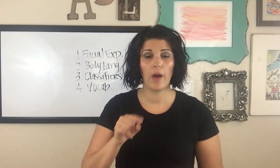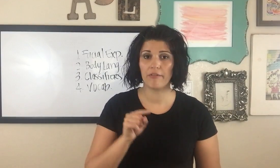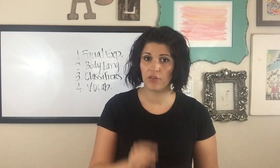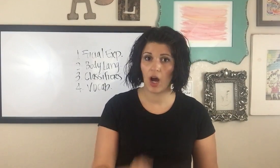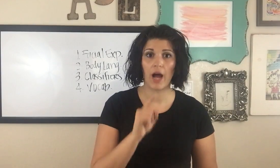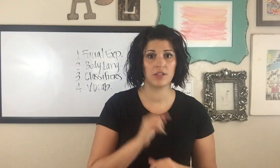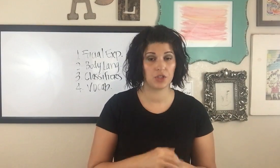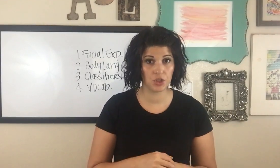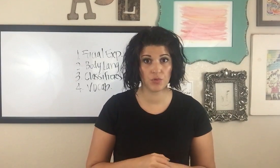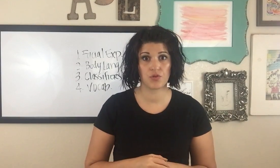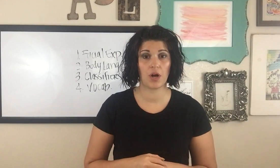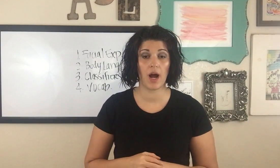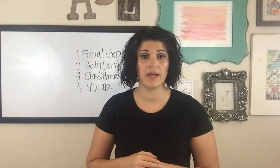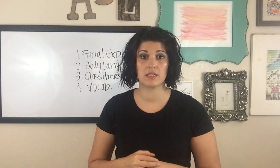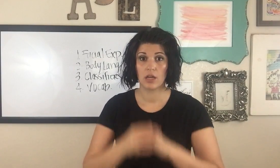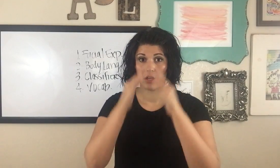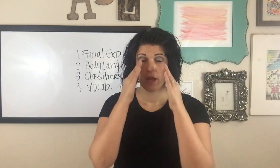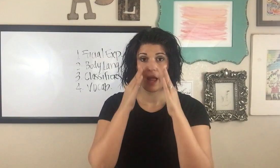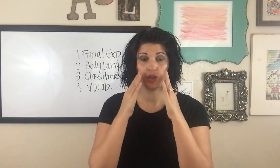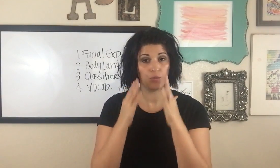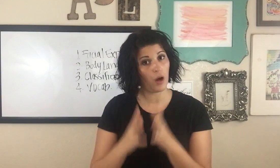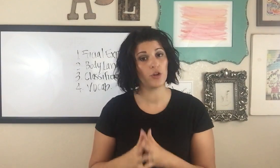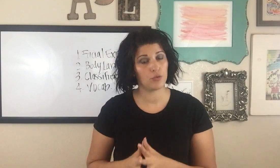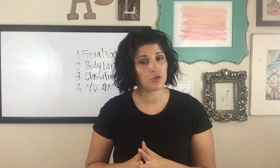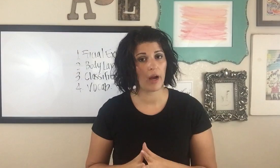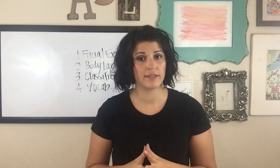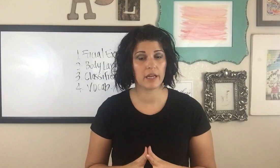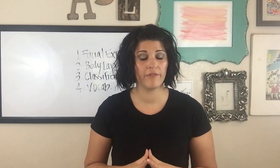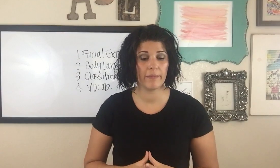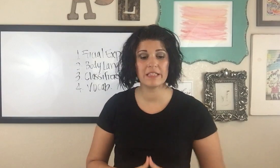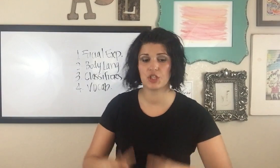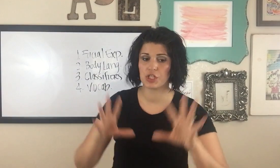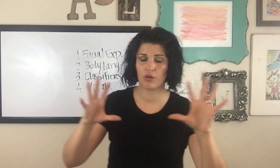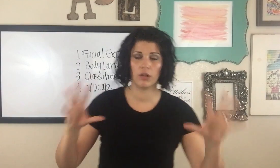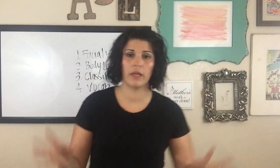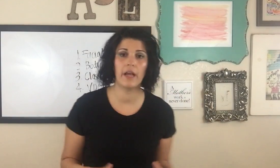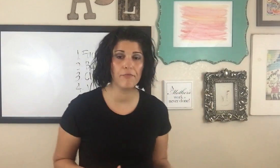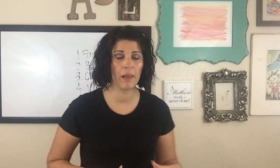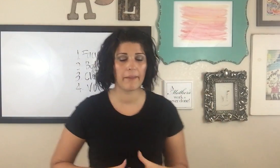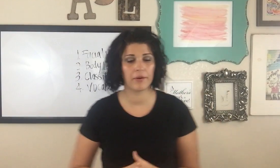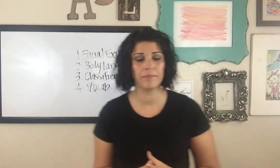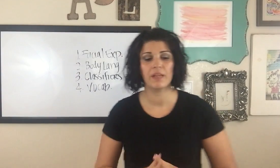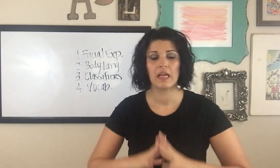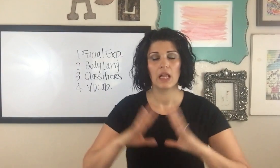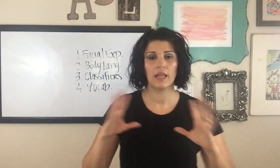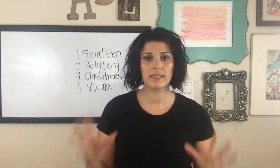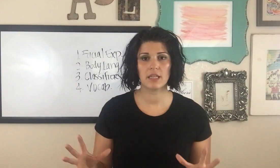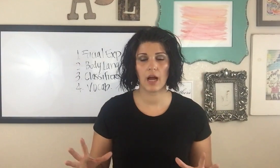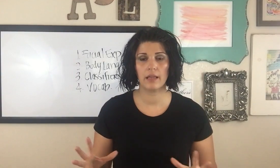You have got to use your eyes and you use your eyes to convey messages. So enough blabbering. Let's talk,